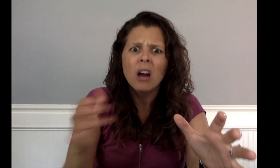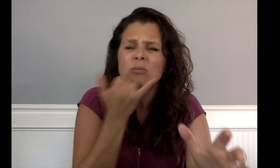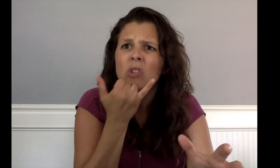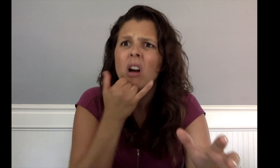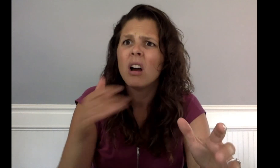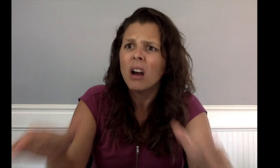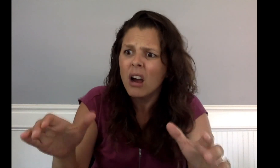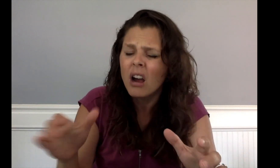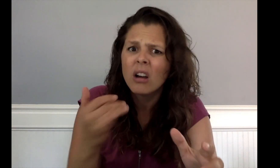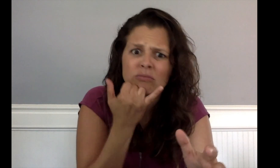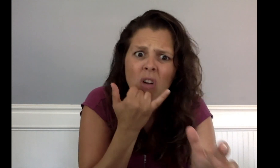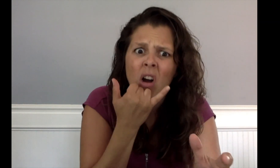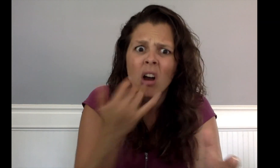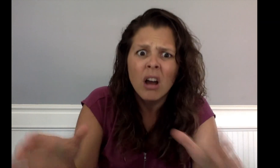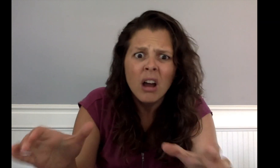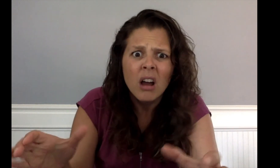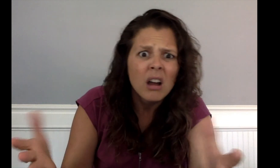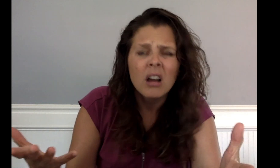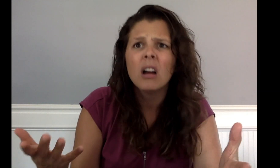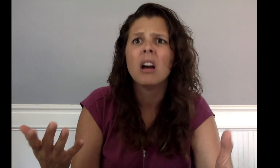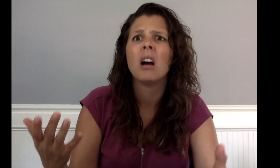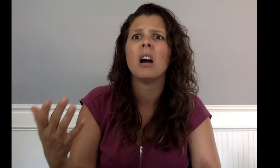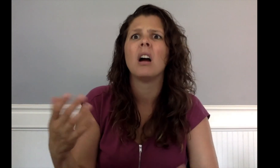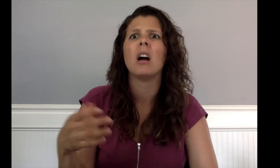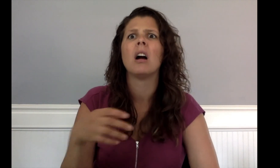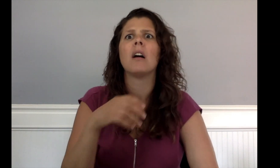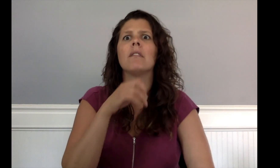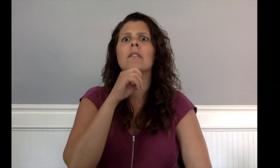Charlie grabbed her shoulder. “Frog! What is it? ”